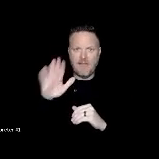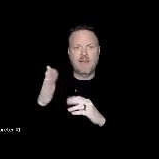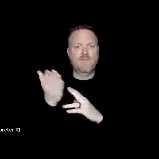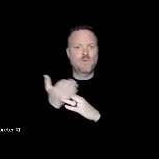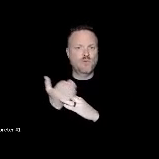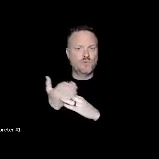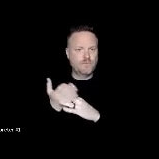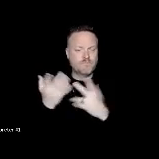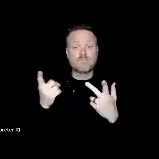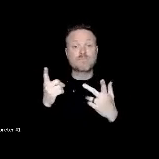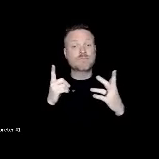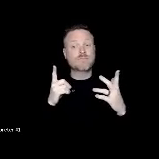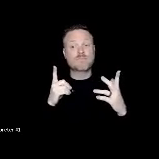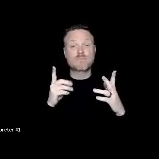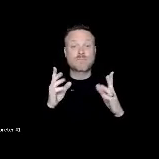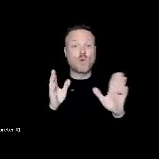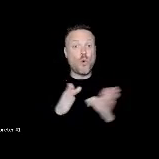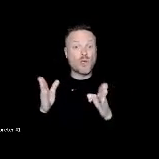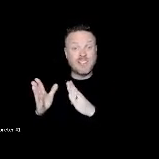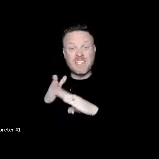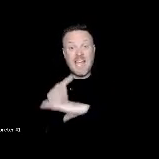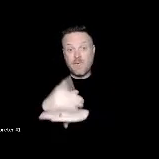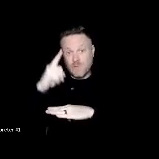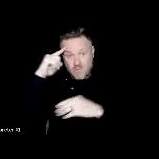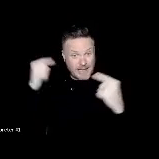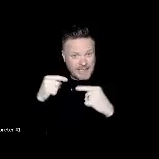Organization after brain injury is difficult in many cases.